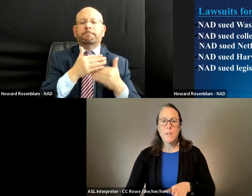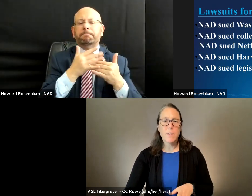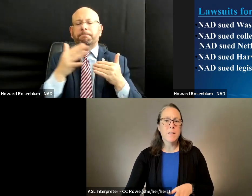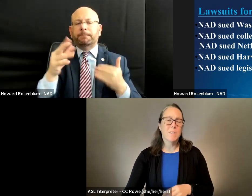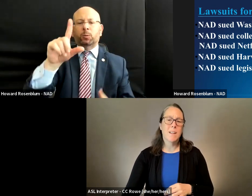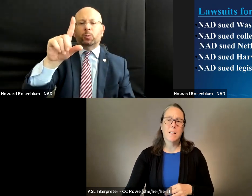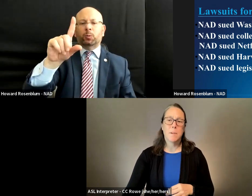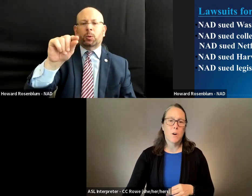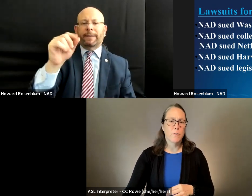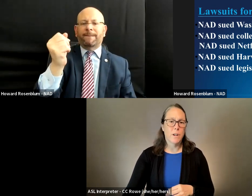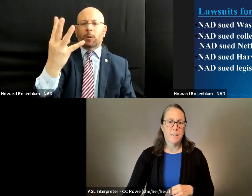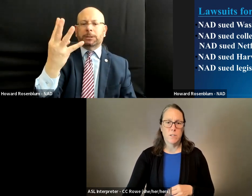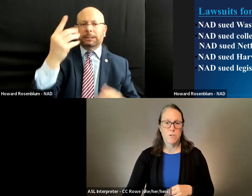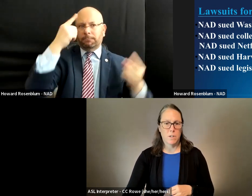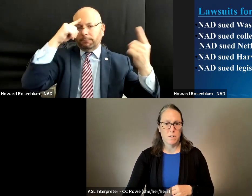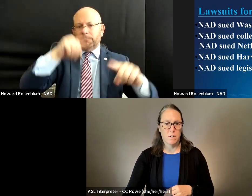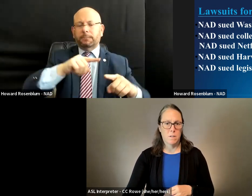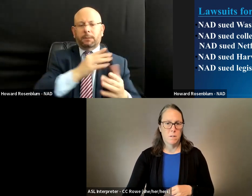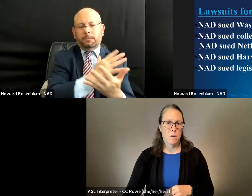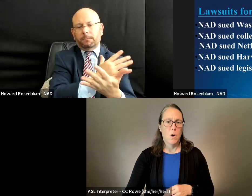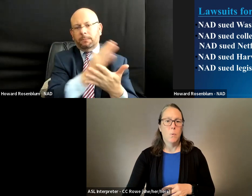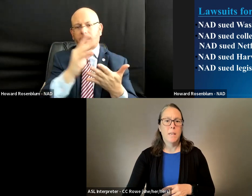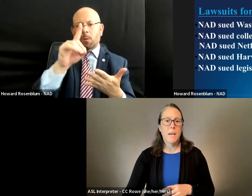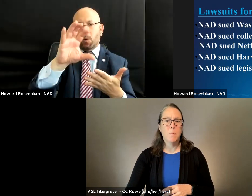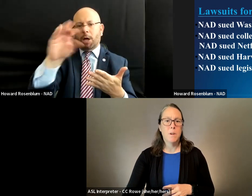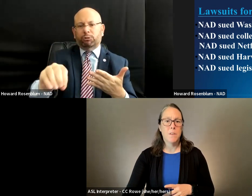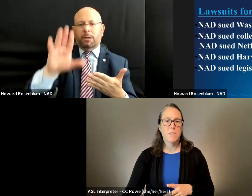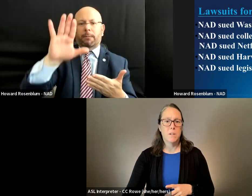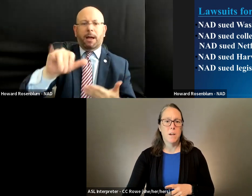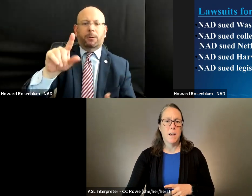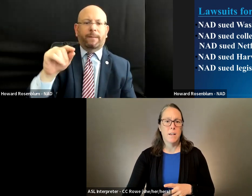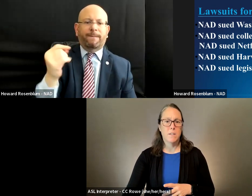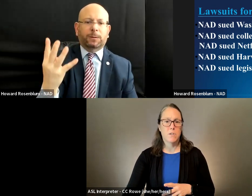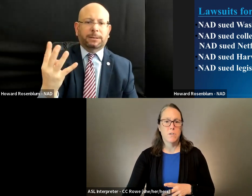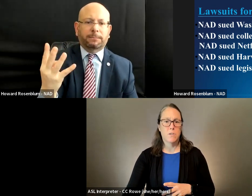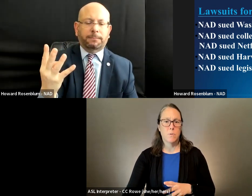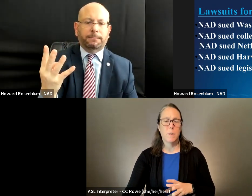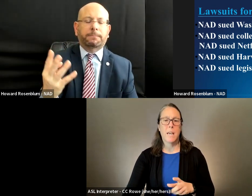captions via the CVAA. From this point, NetFlix realized they need